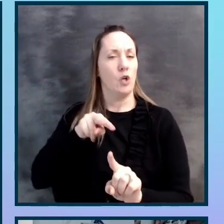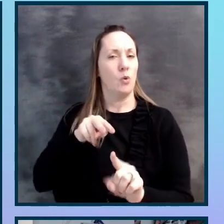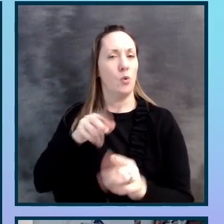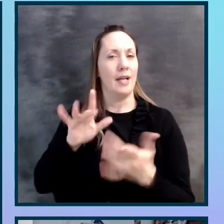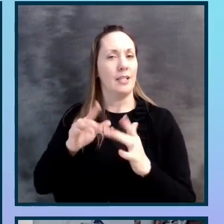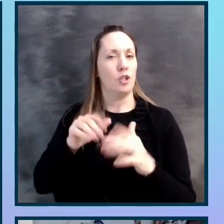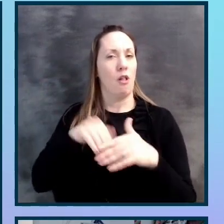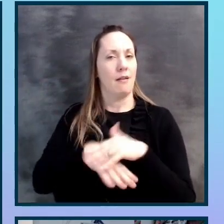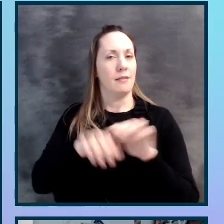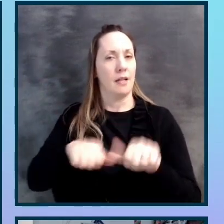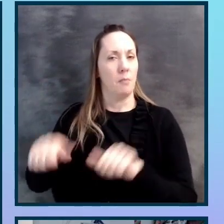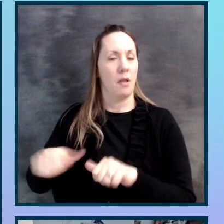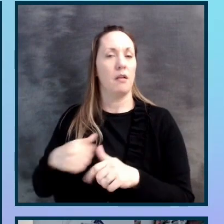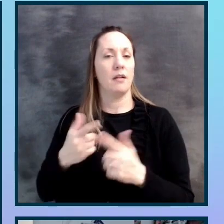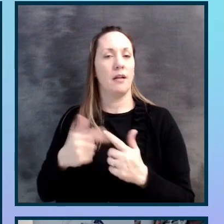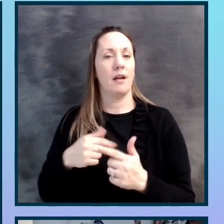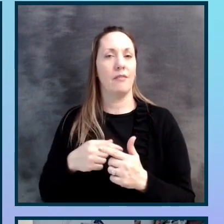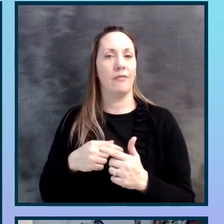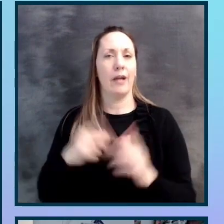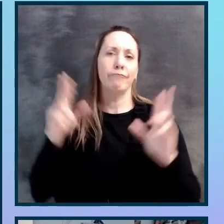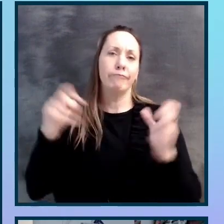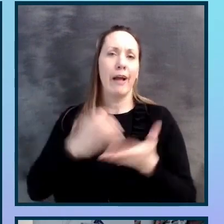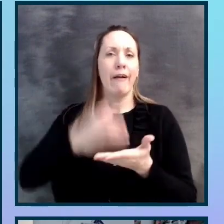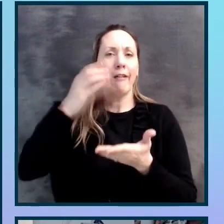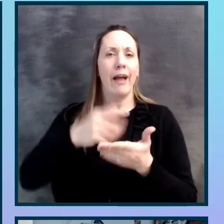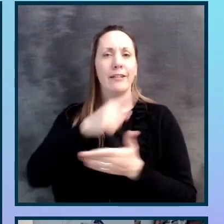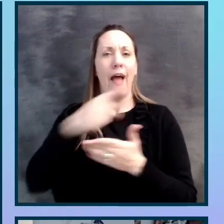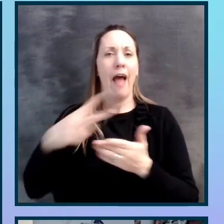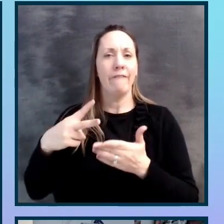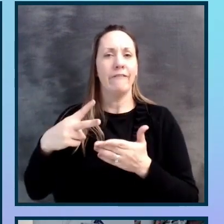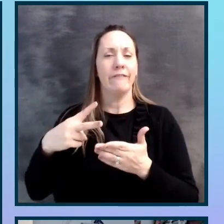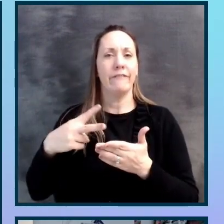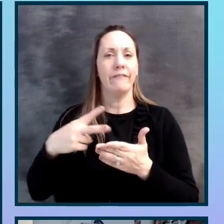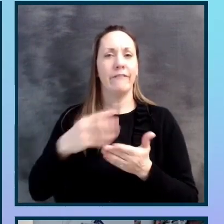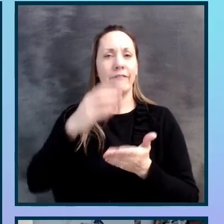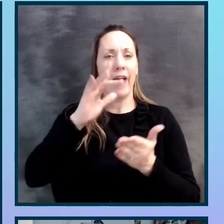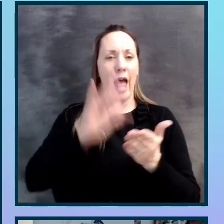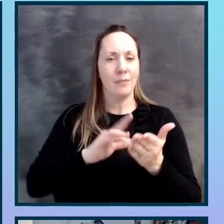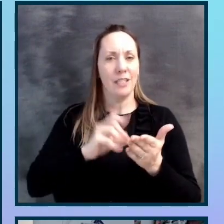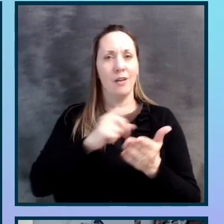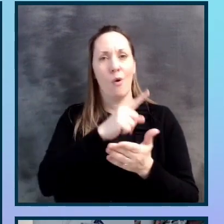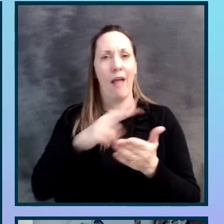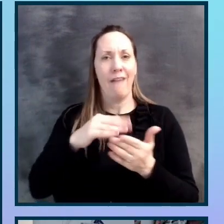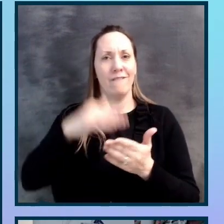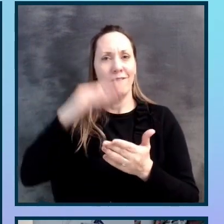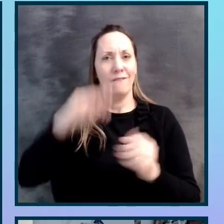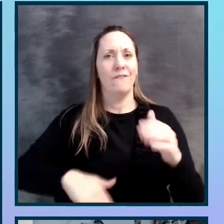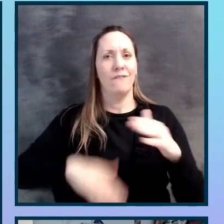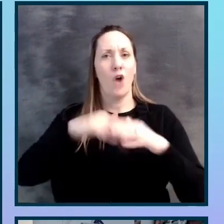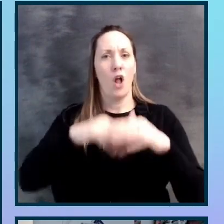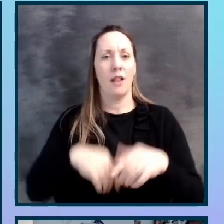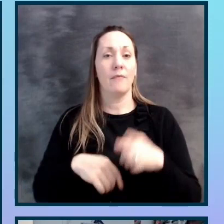kind of a glass half-empty, half-full scenario. Here we have an individual silhouetted against a night sky